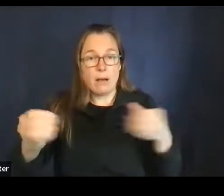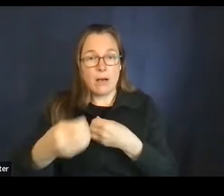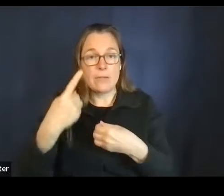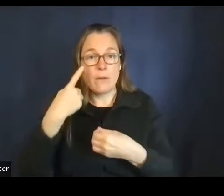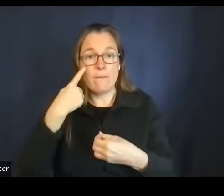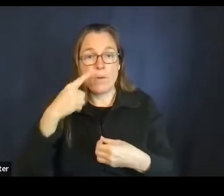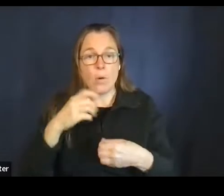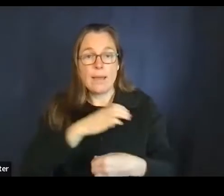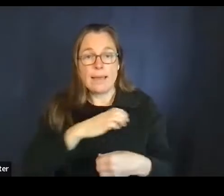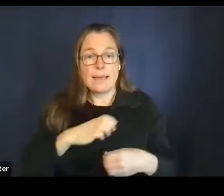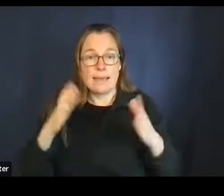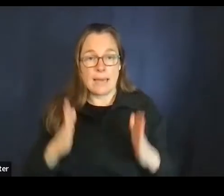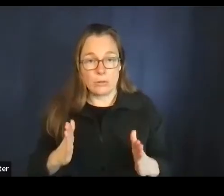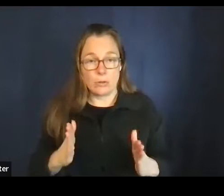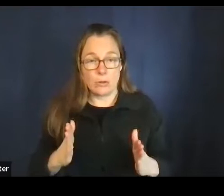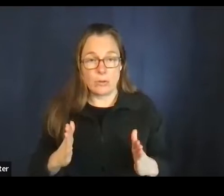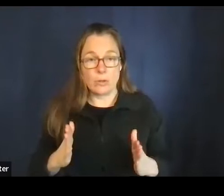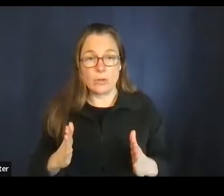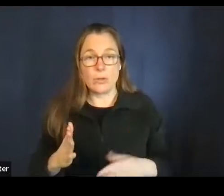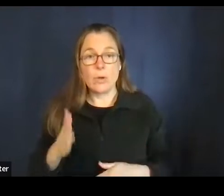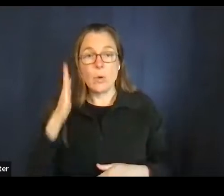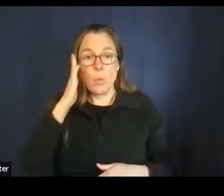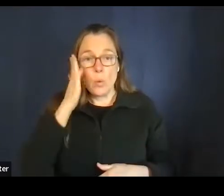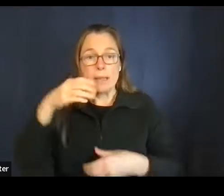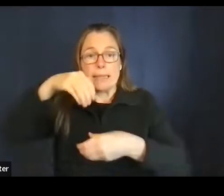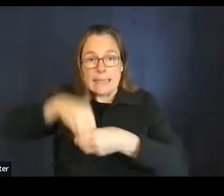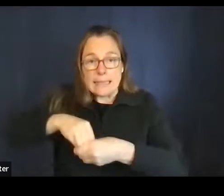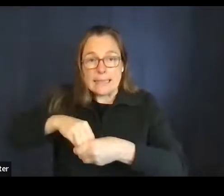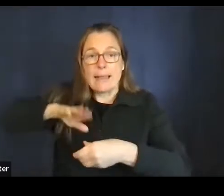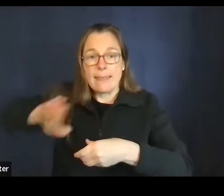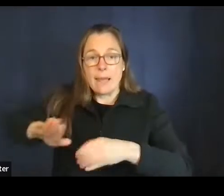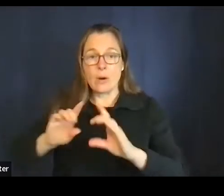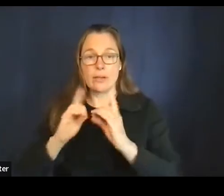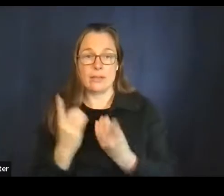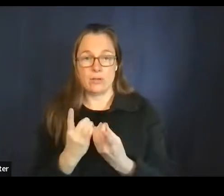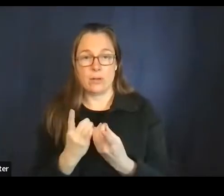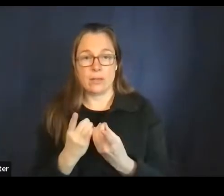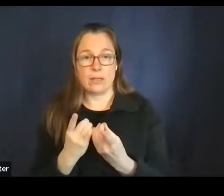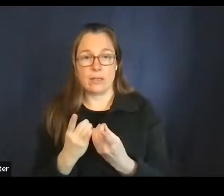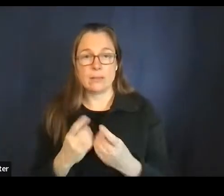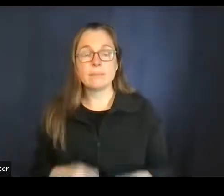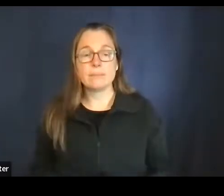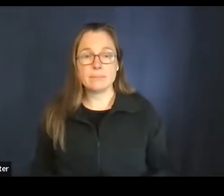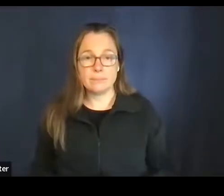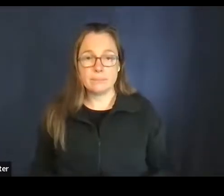under the new form of government, is in their districts. And so once we complete